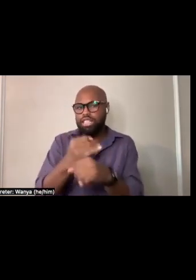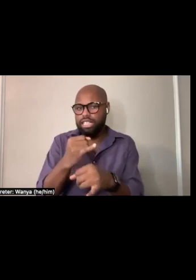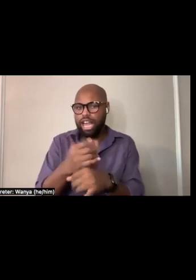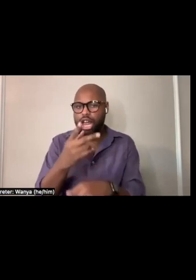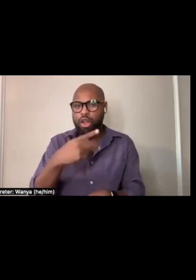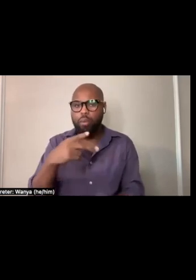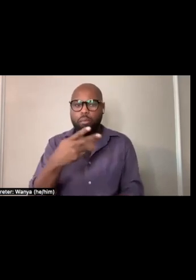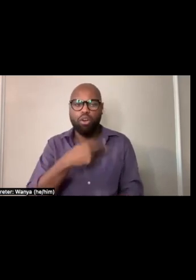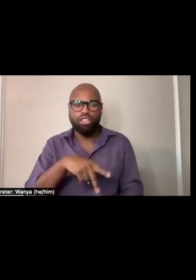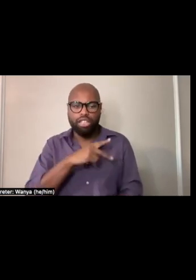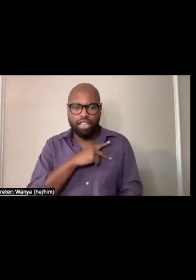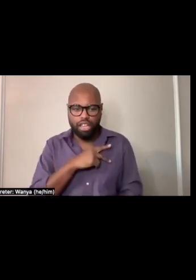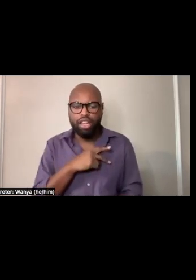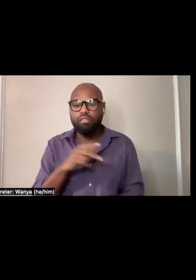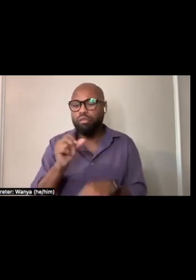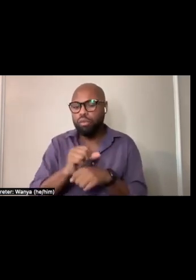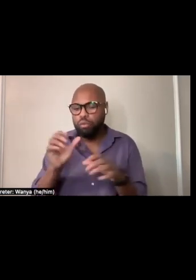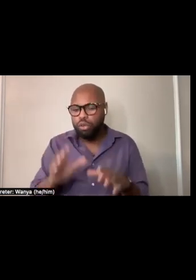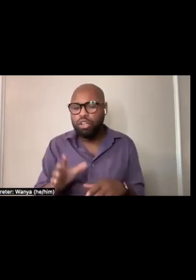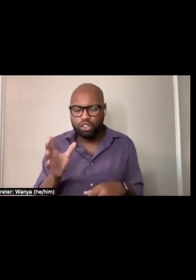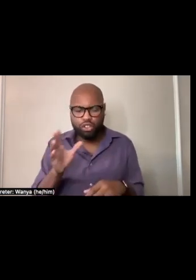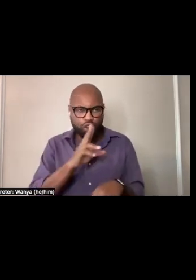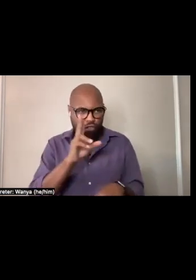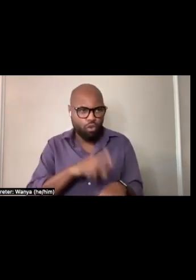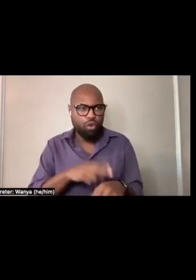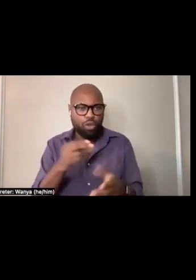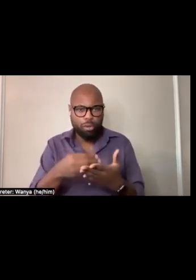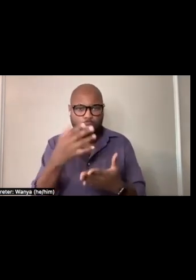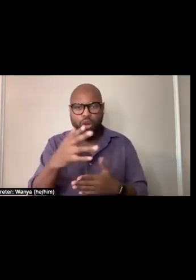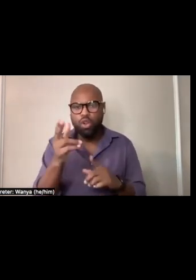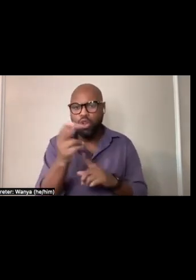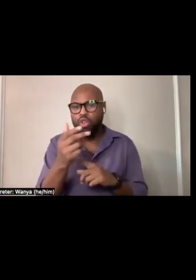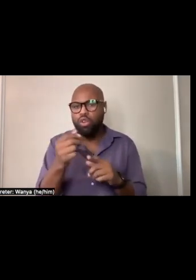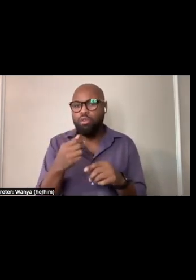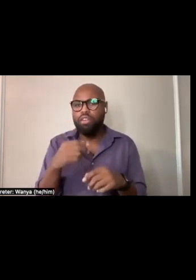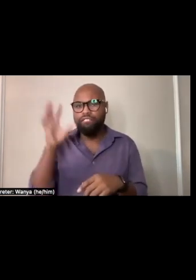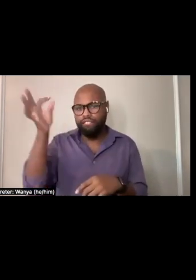And of course, they purchased the hotels with federal and state funding. Next slide, please.